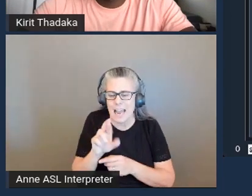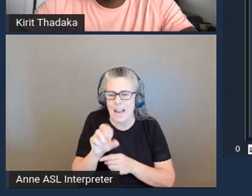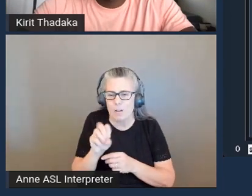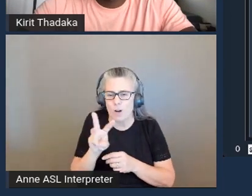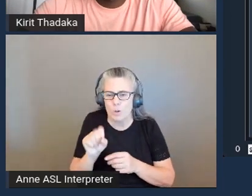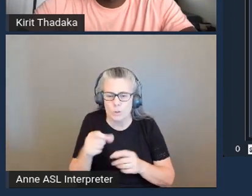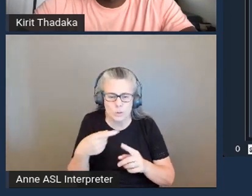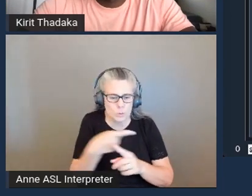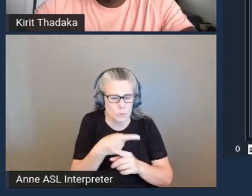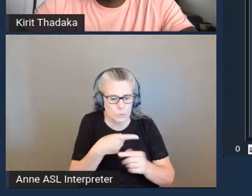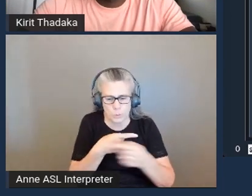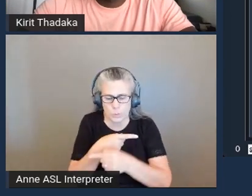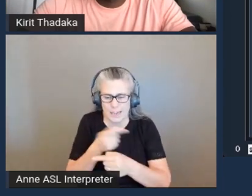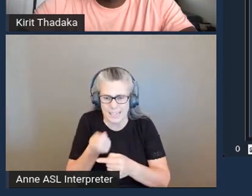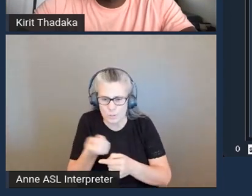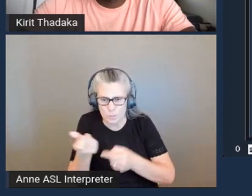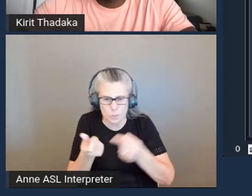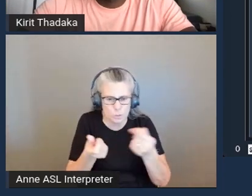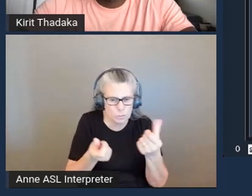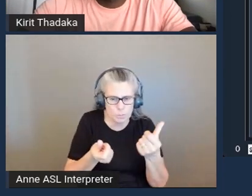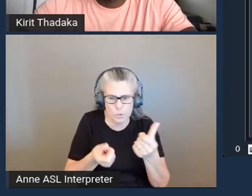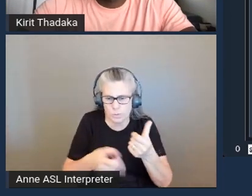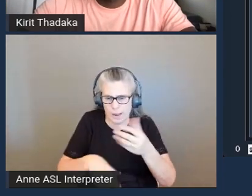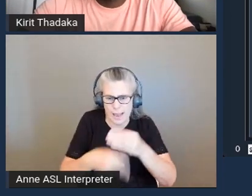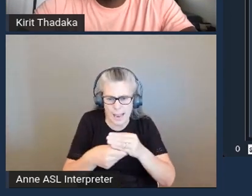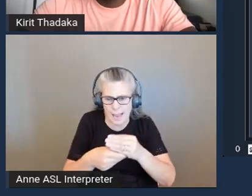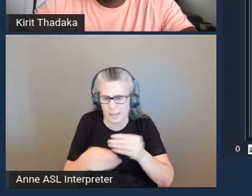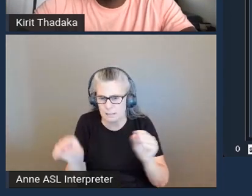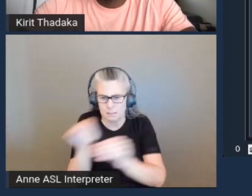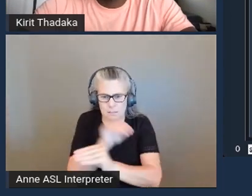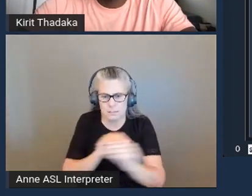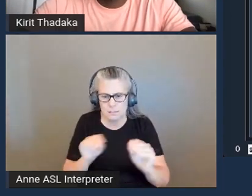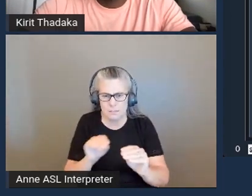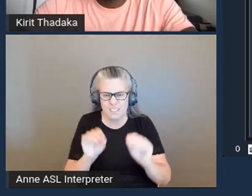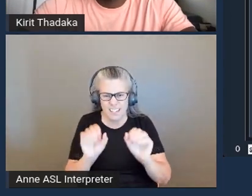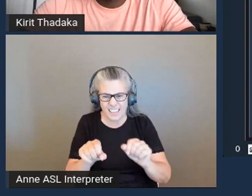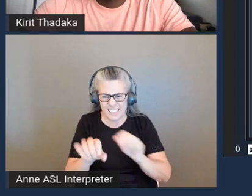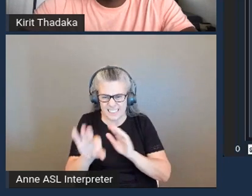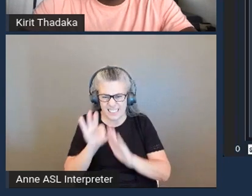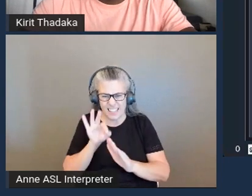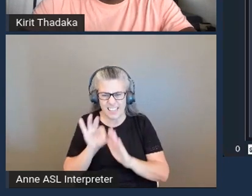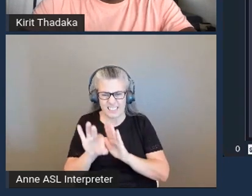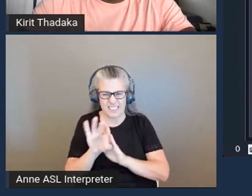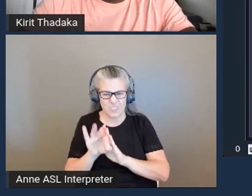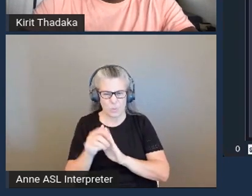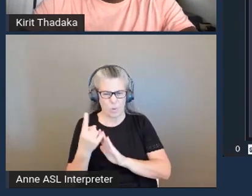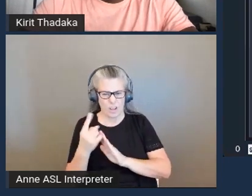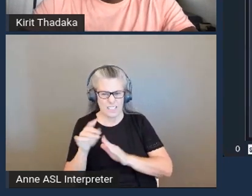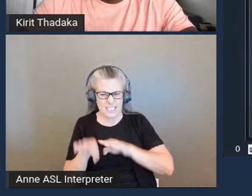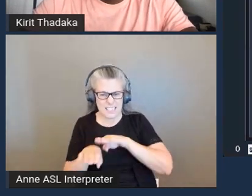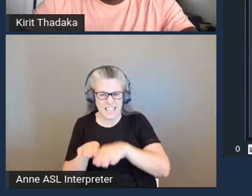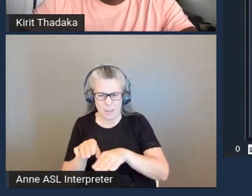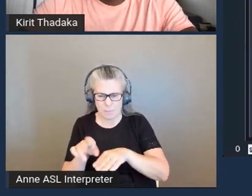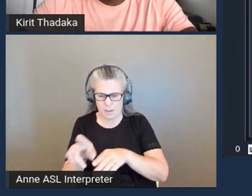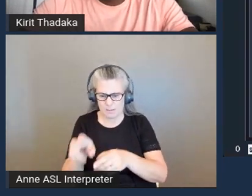and then I could zoom in and select one of these specific steps and then debug them if there's an error